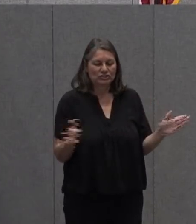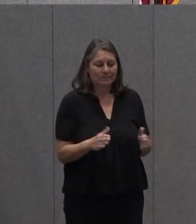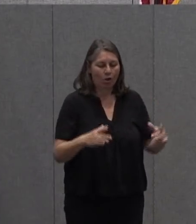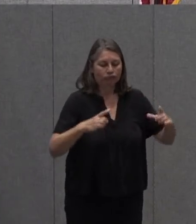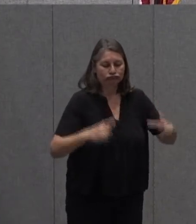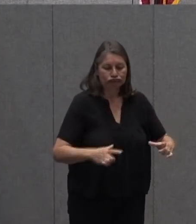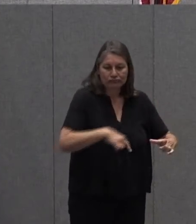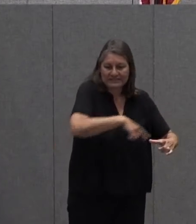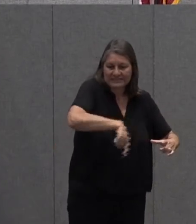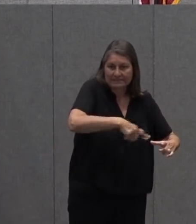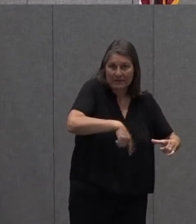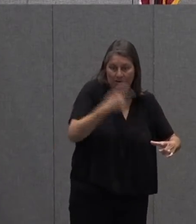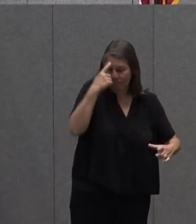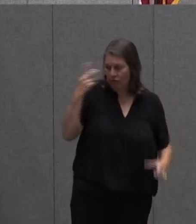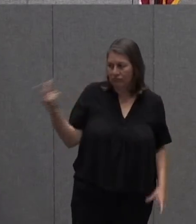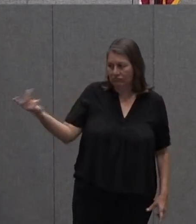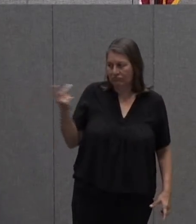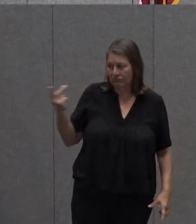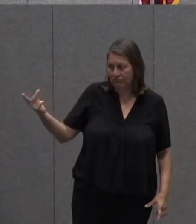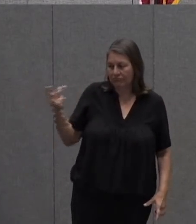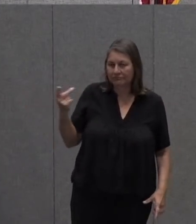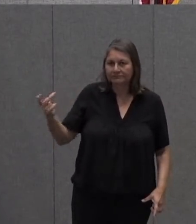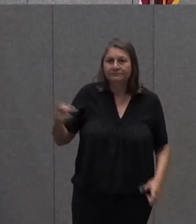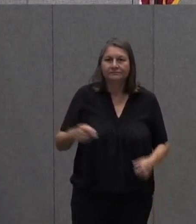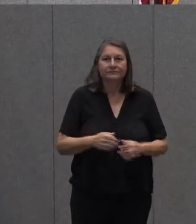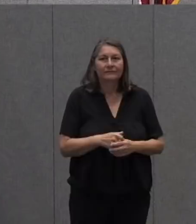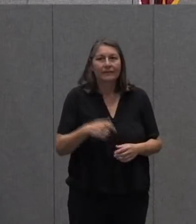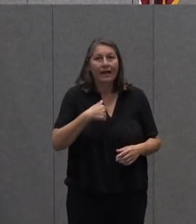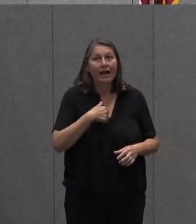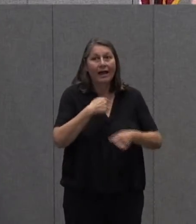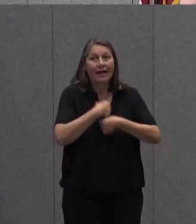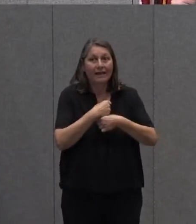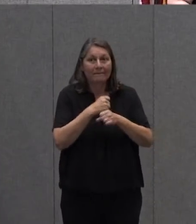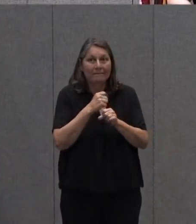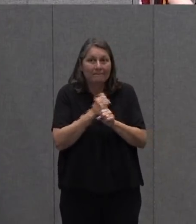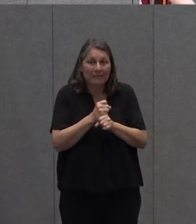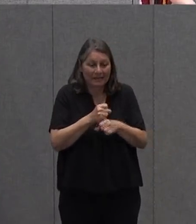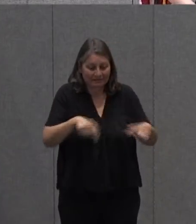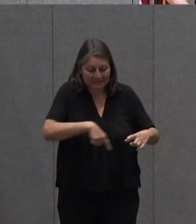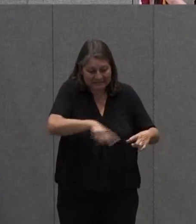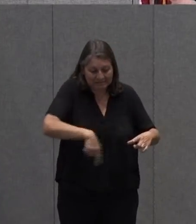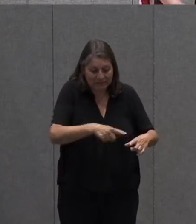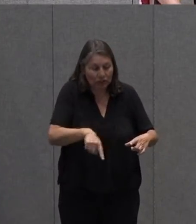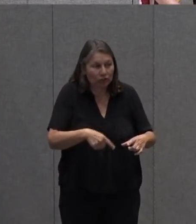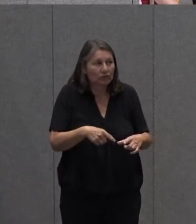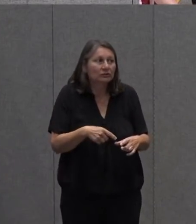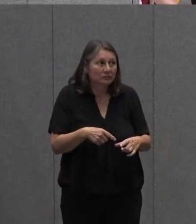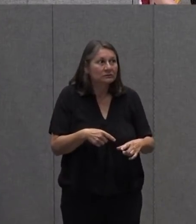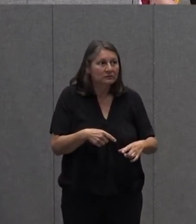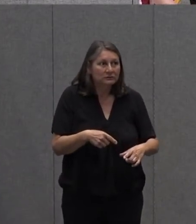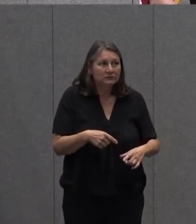And essentially I created a spinner out of just things I had around, so that we can play this game today.